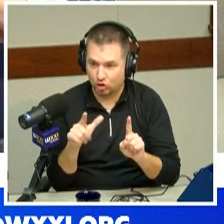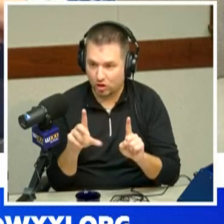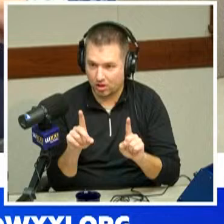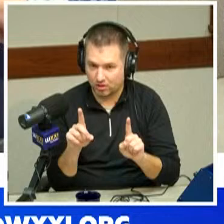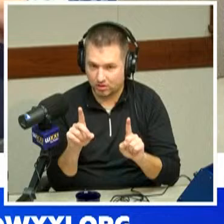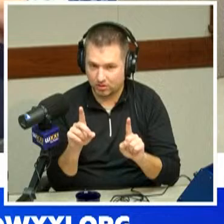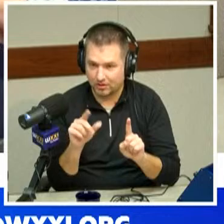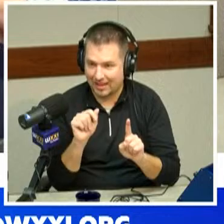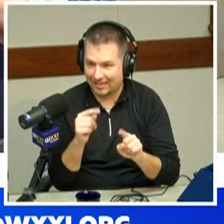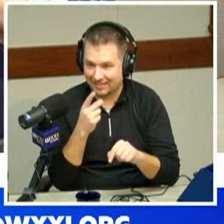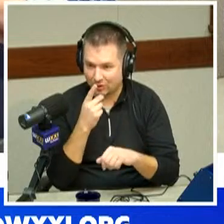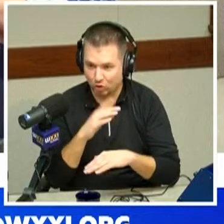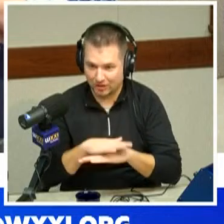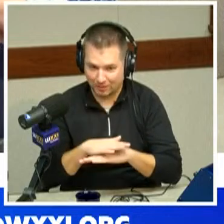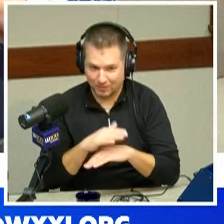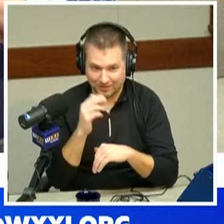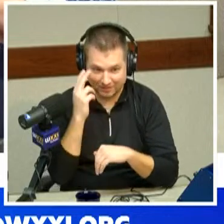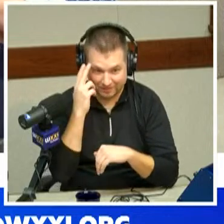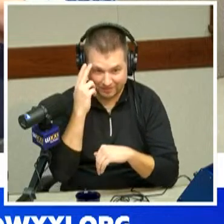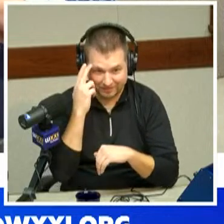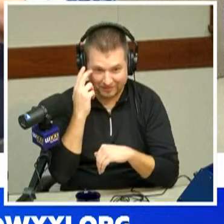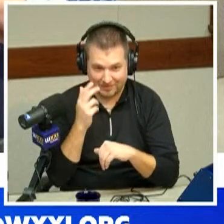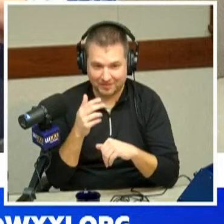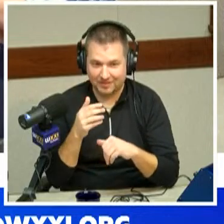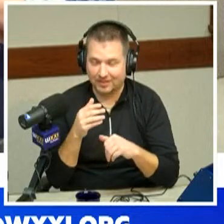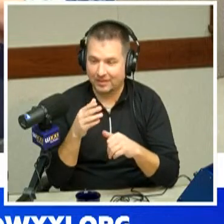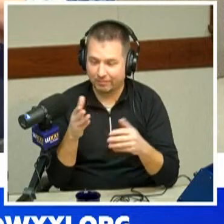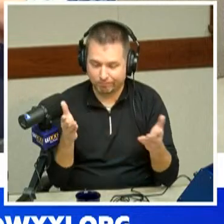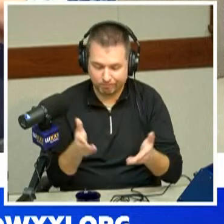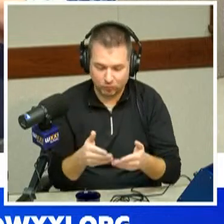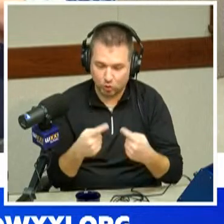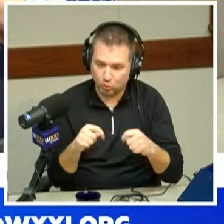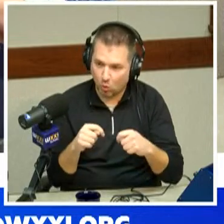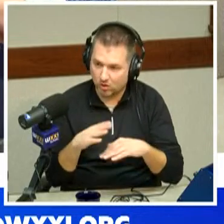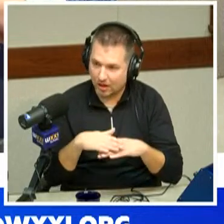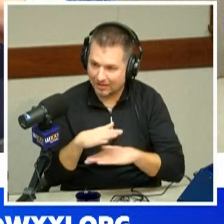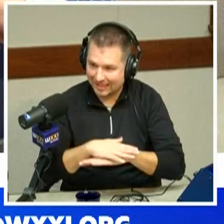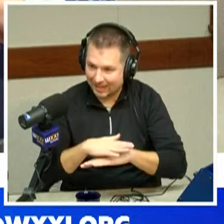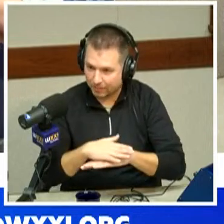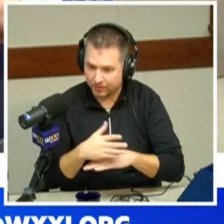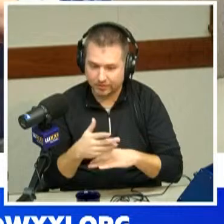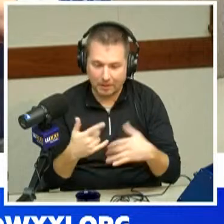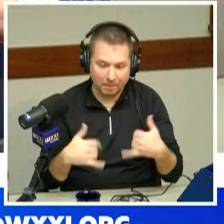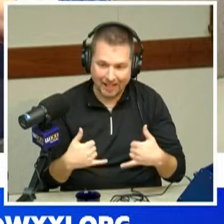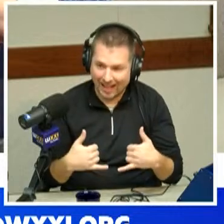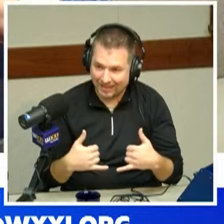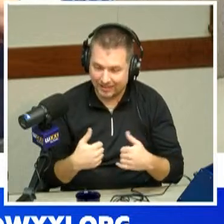dinner table and they brought up some toys on the table and they were just you know playing and you